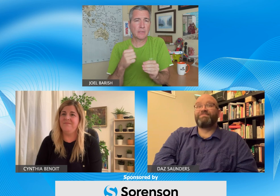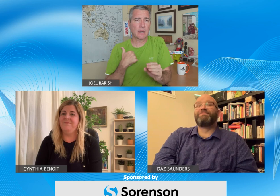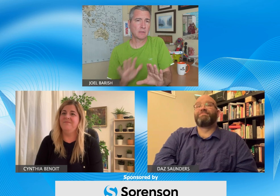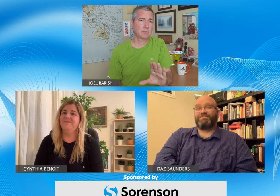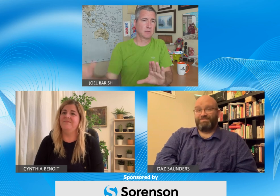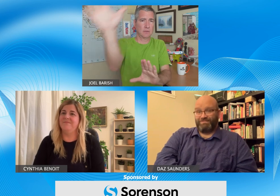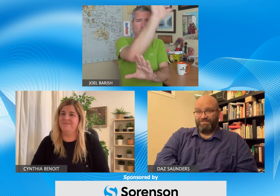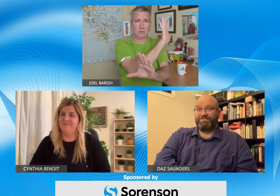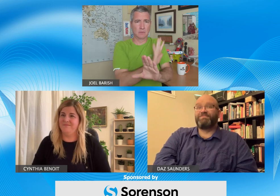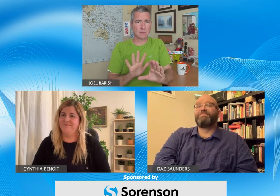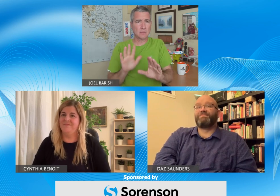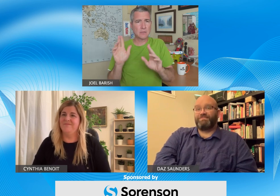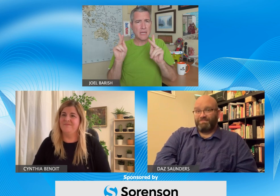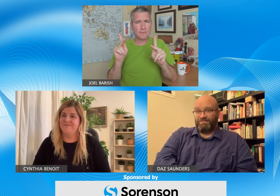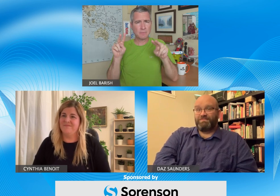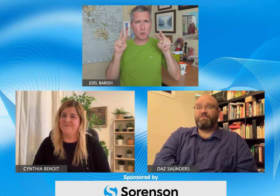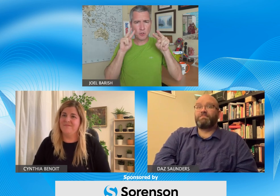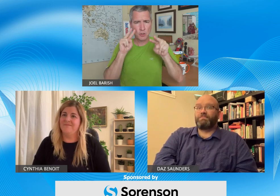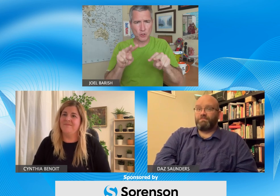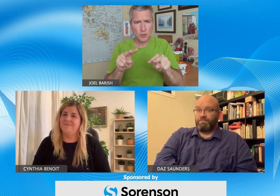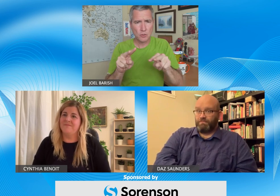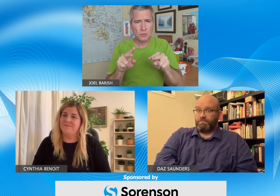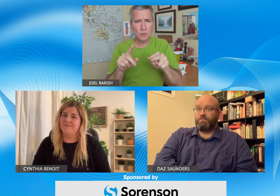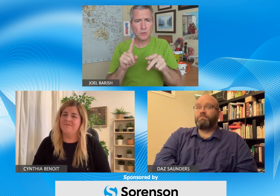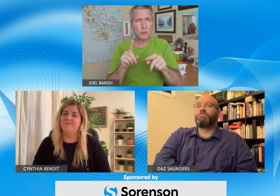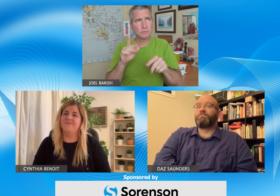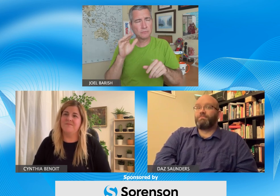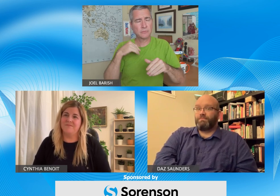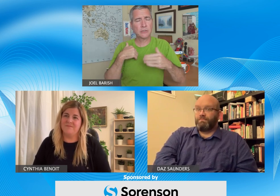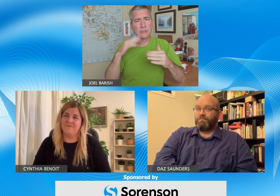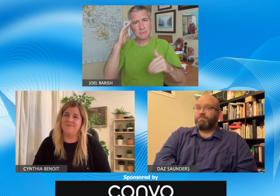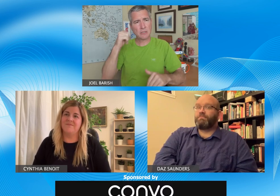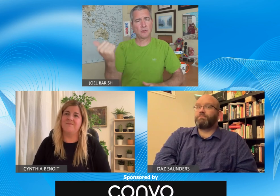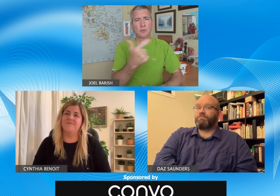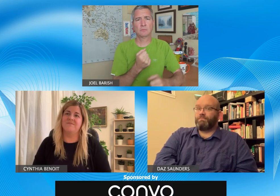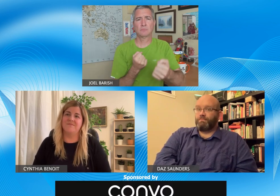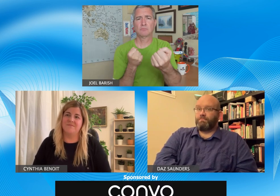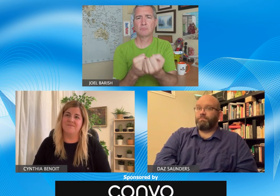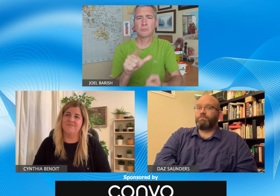the number significantly drops when we only examine Deaf LSQ users.